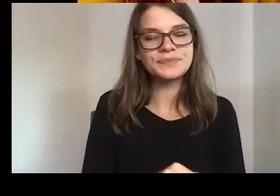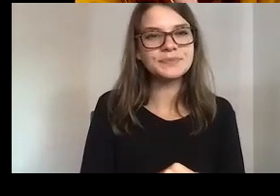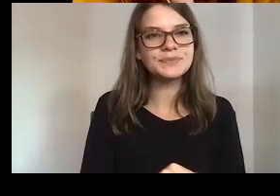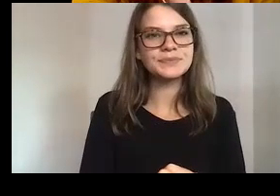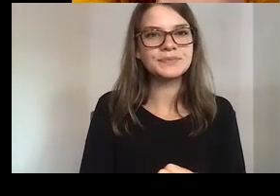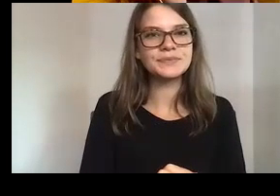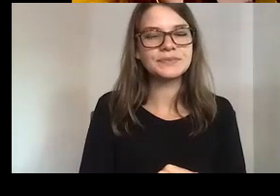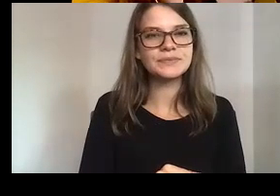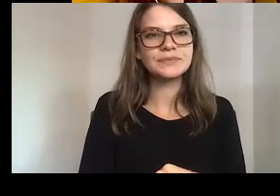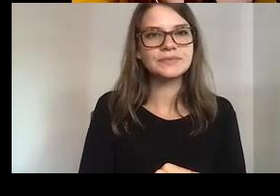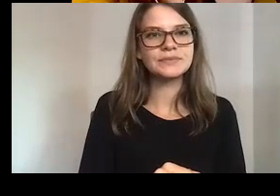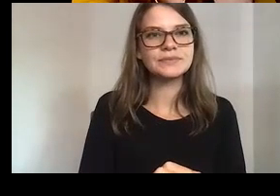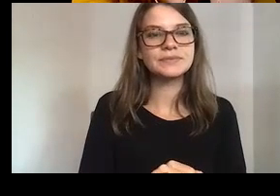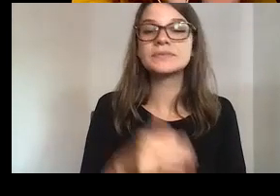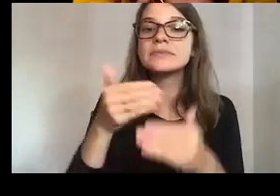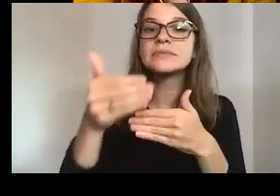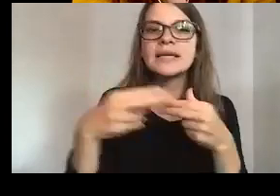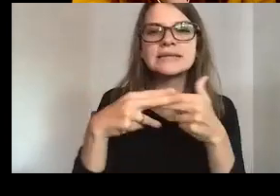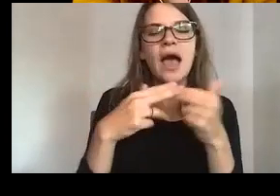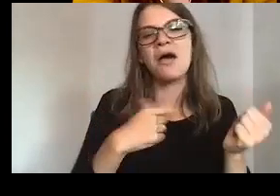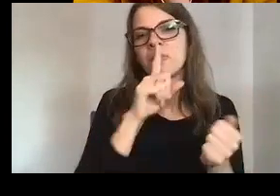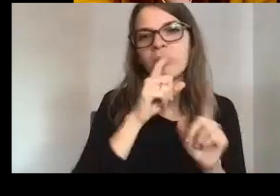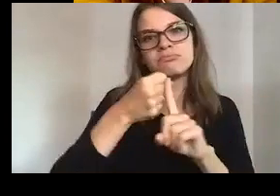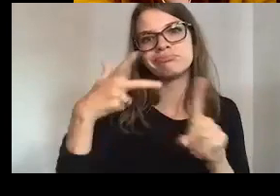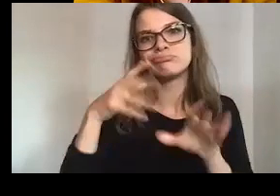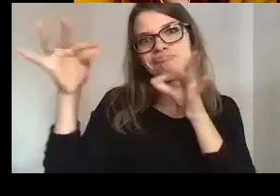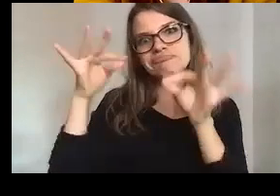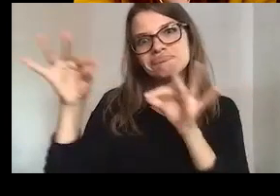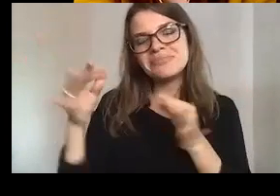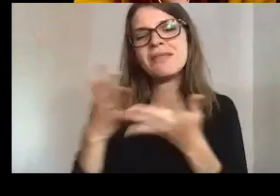and so the next few slides I'm not going to spend too much time on but I just wanted to I pulled